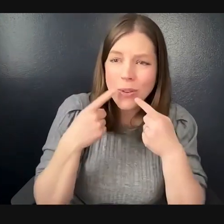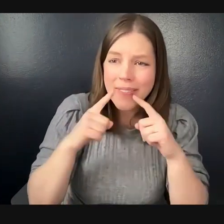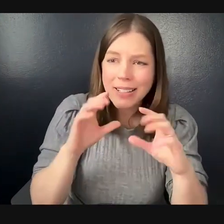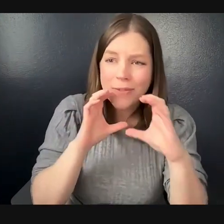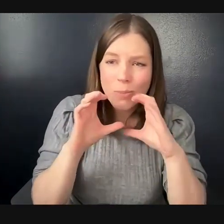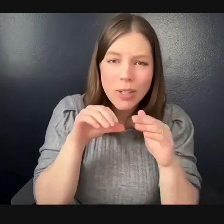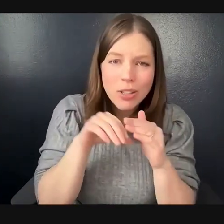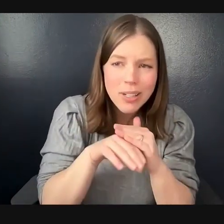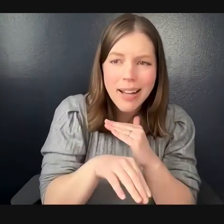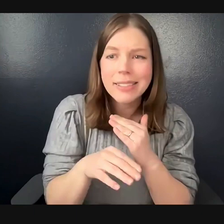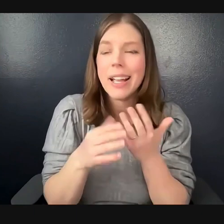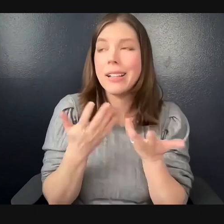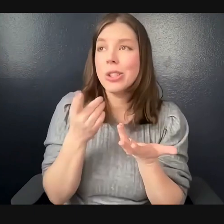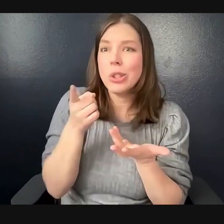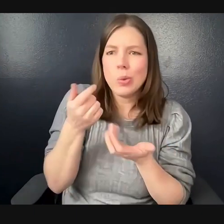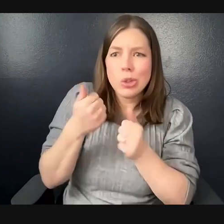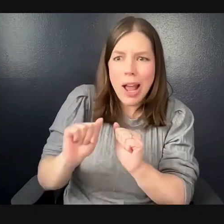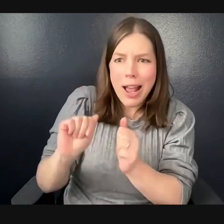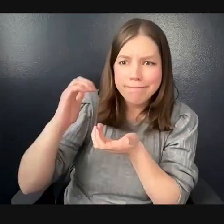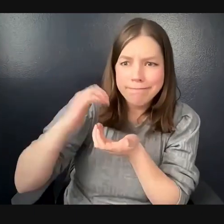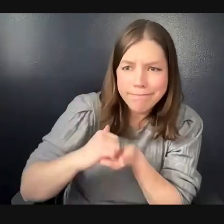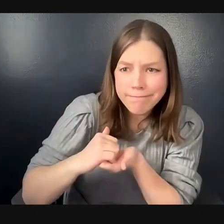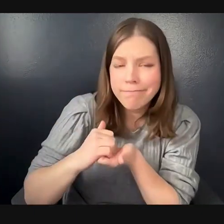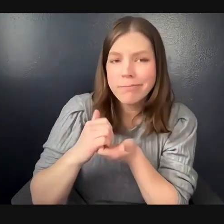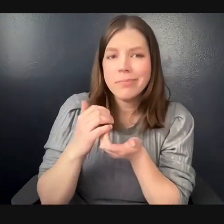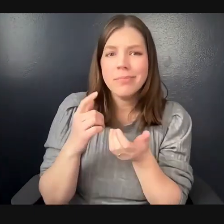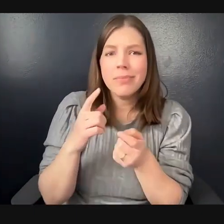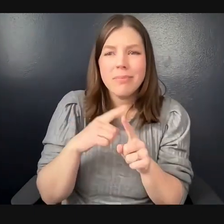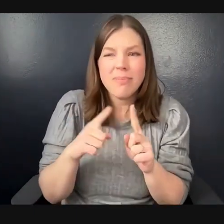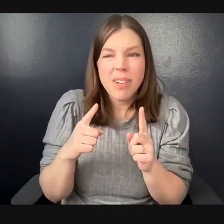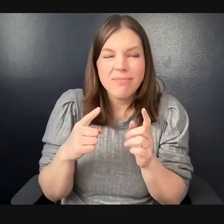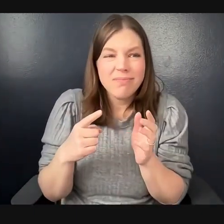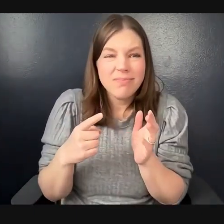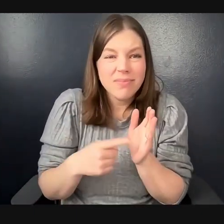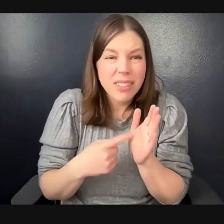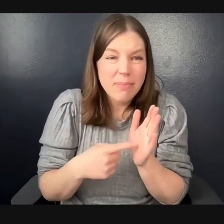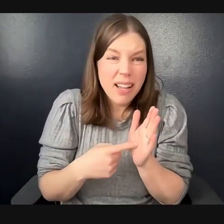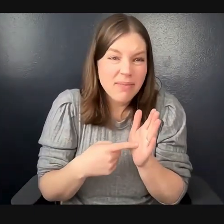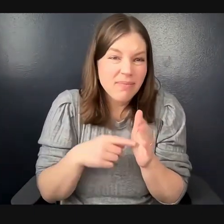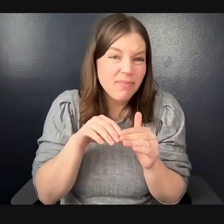you emphasize how things didn't go well, you clearly share how it could be addressed,